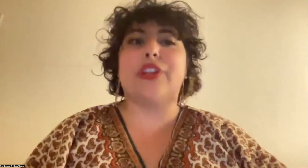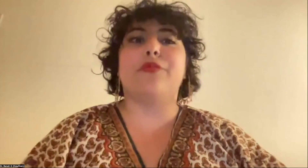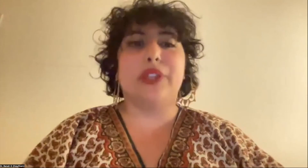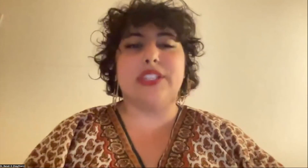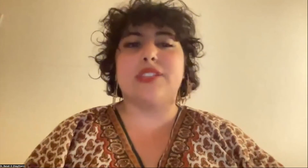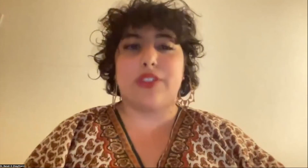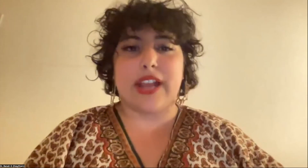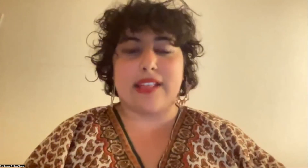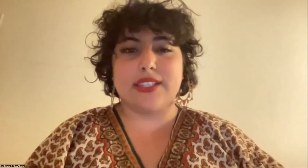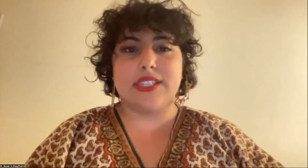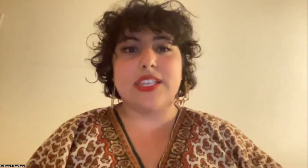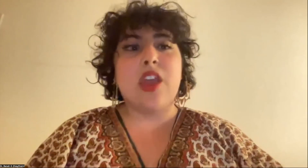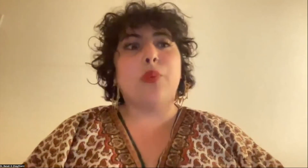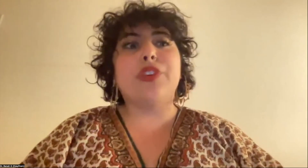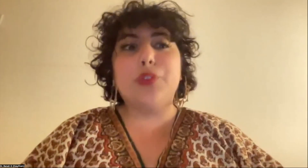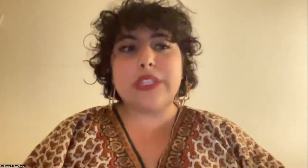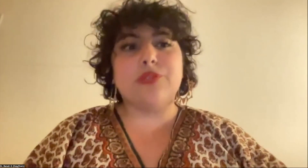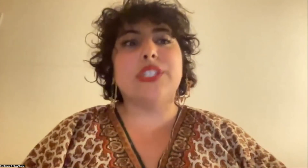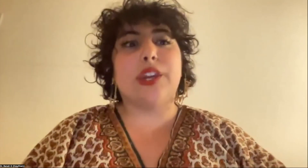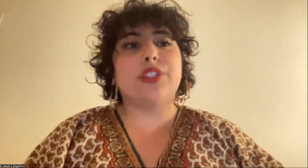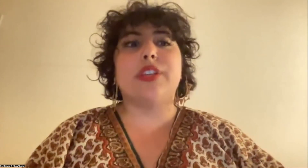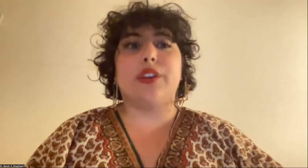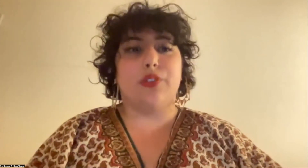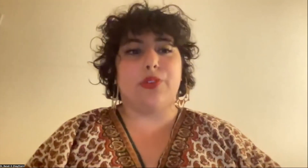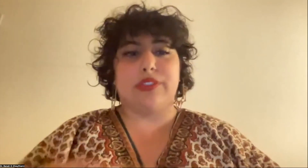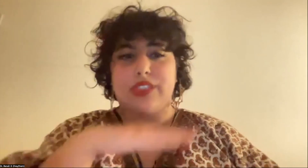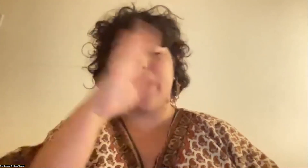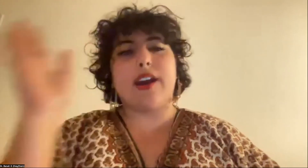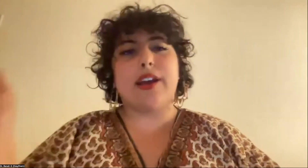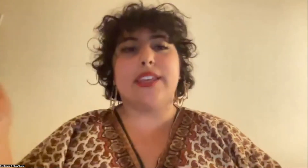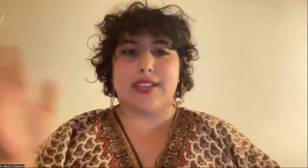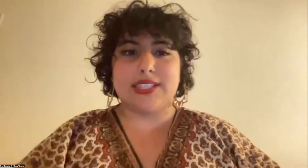of billions of other galaxies and with humans who stare into the unknown and think “Ah, yes,